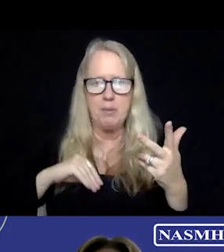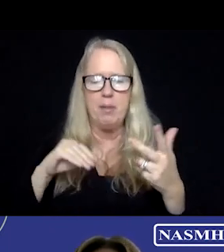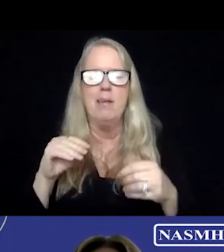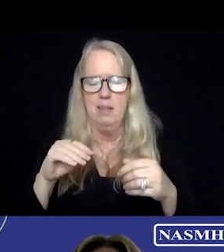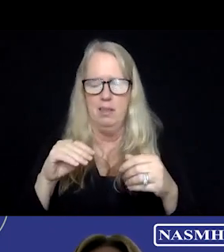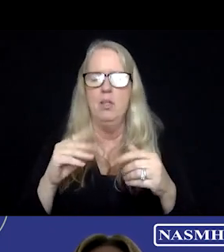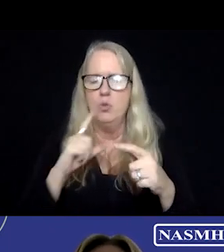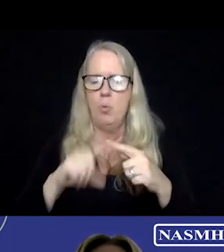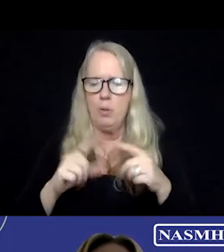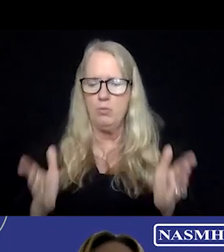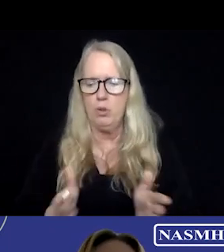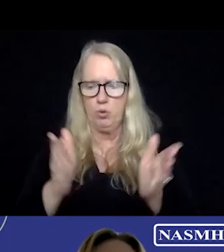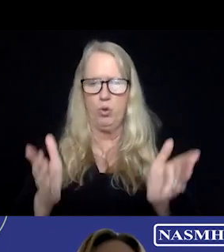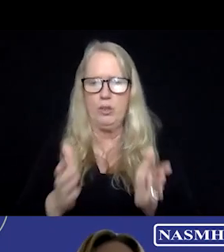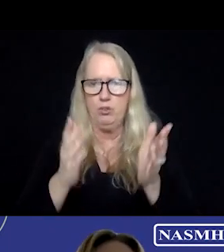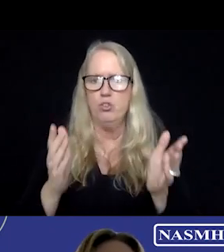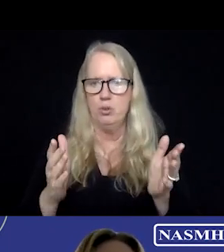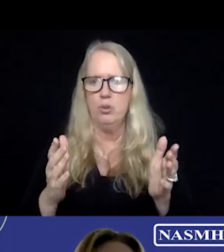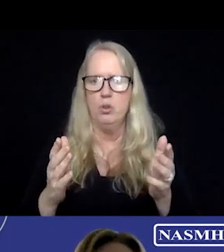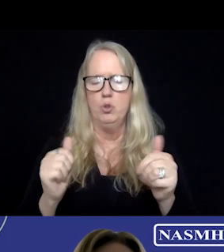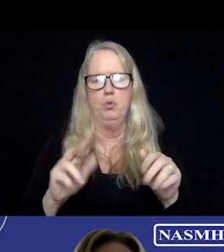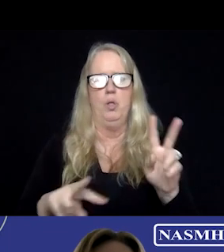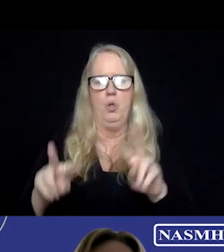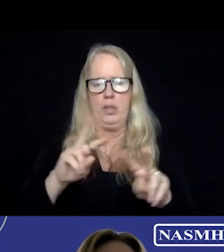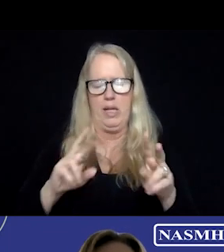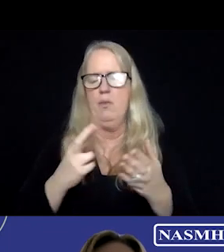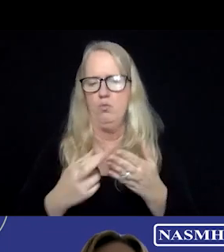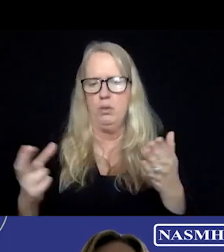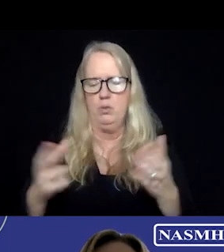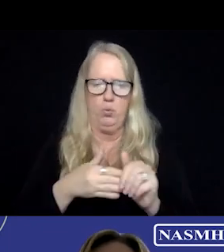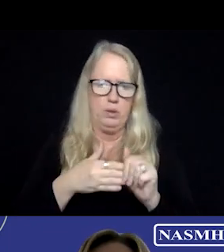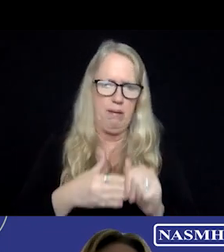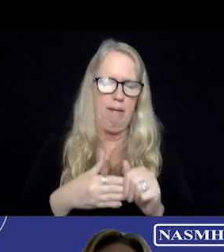WE ENCOURAGE YOU TO LOOK AT THAT RESOURCE GUIDE.